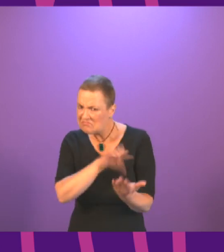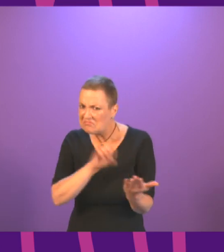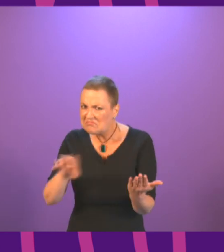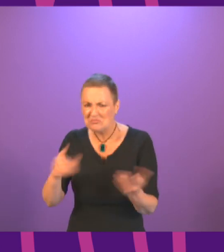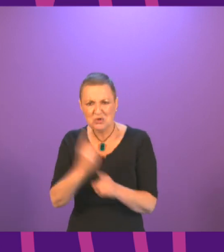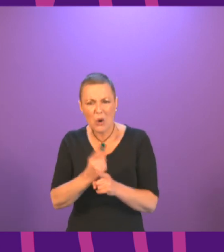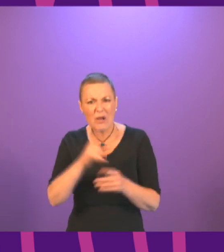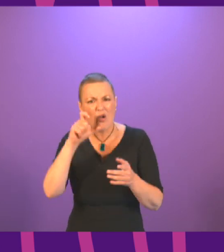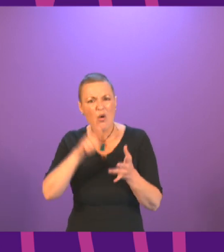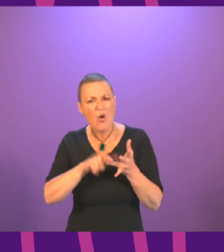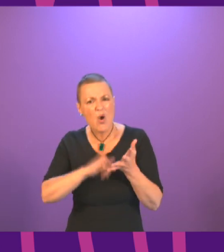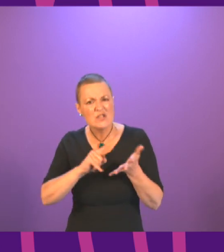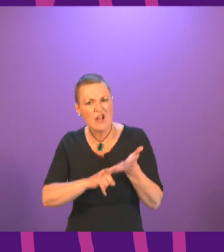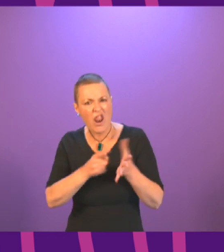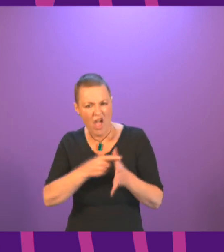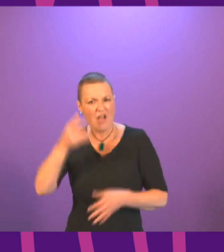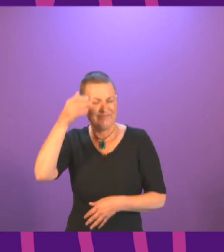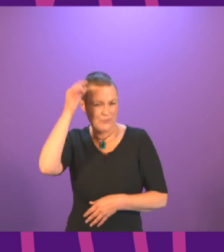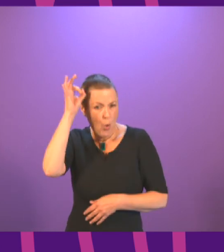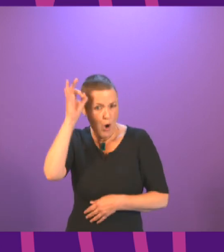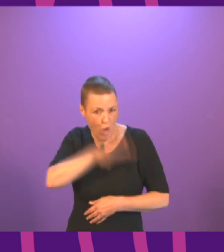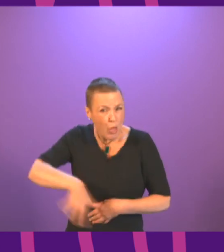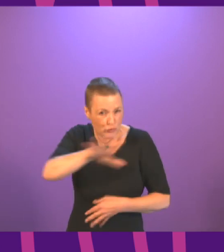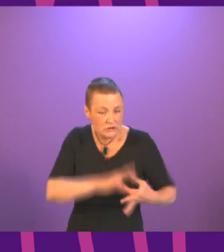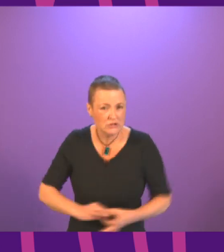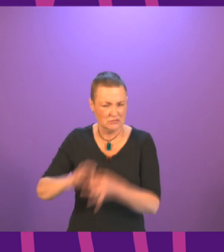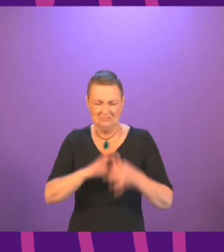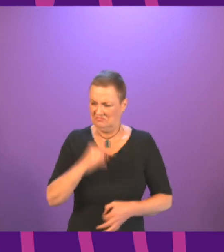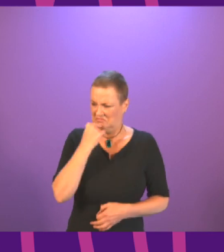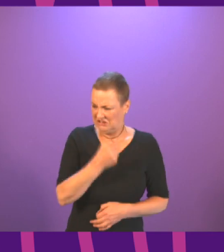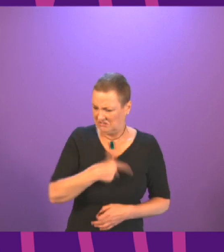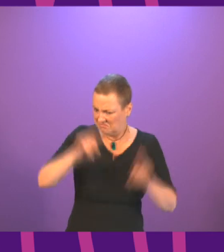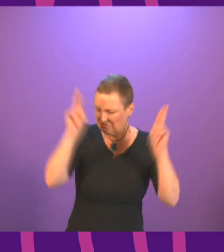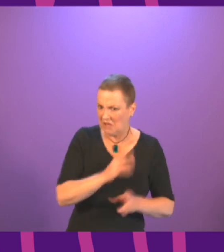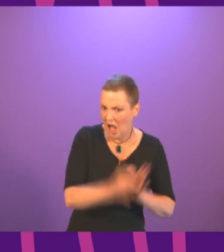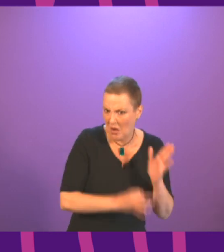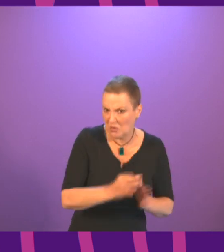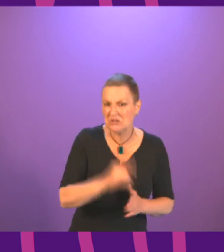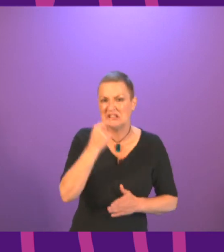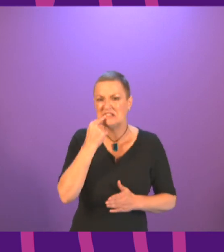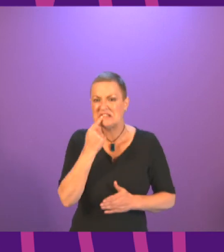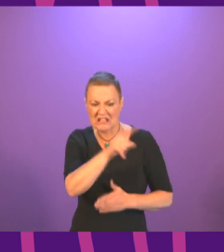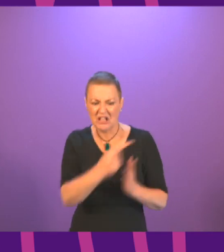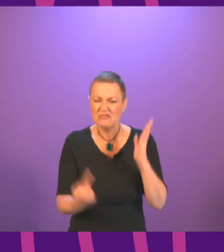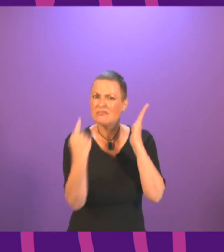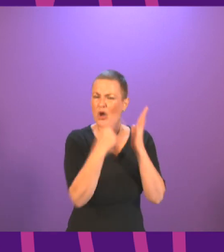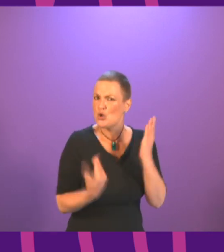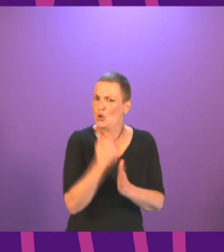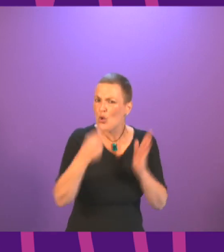Convention of Scottish Local Authorities document that contained proposals from Community Justice Scotland to slash community sentence hours, apply a legislative cap on the prison population